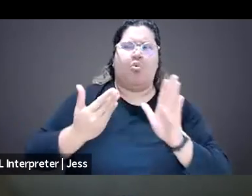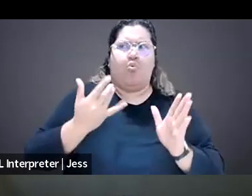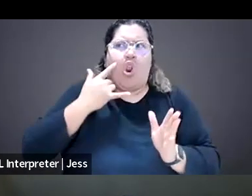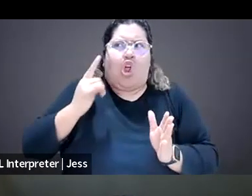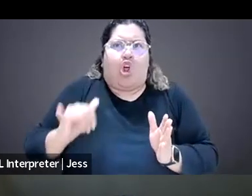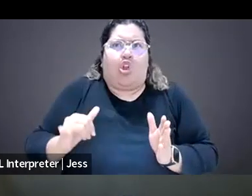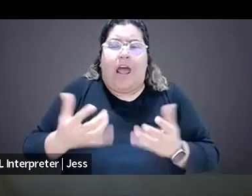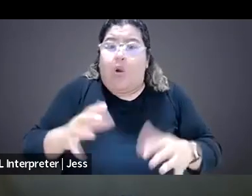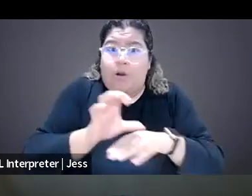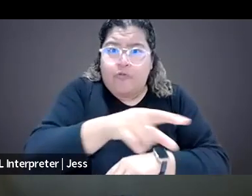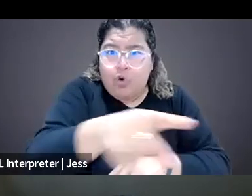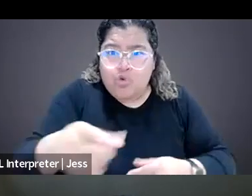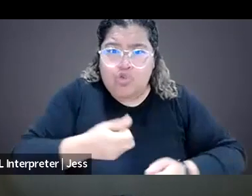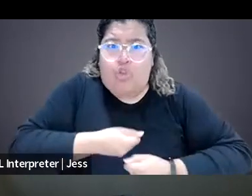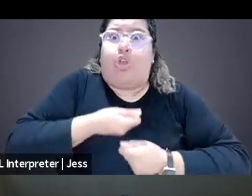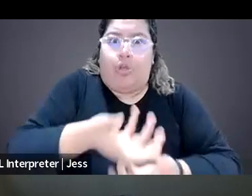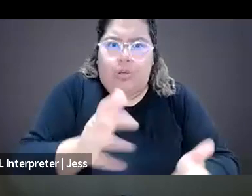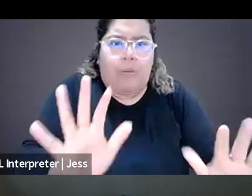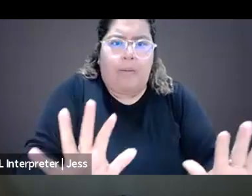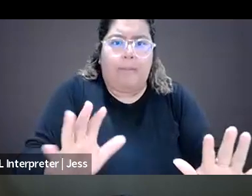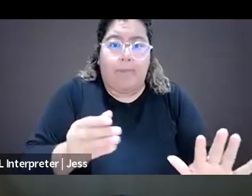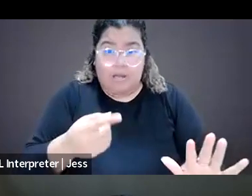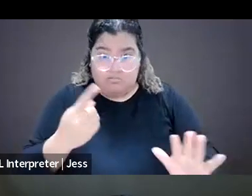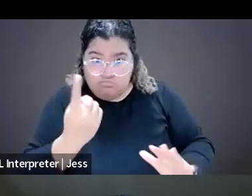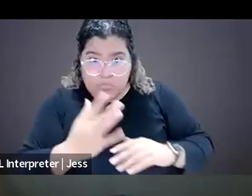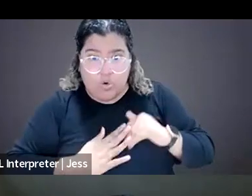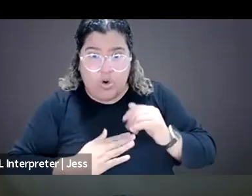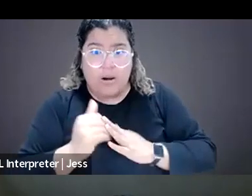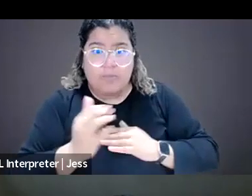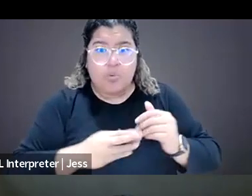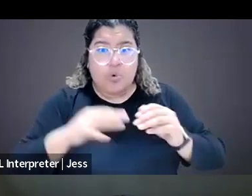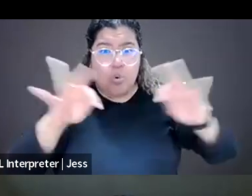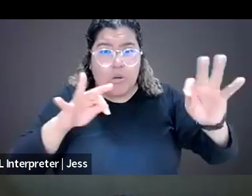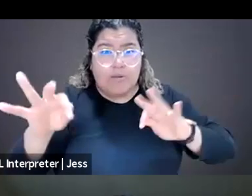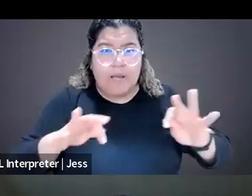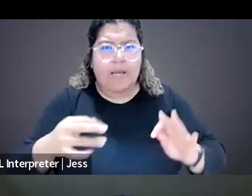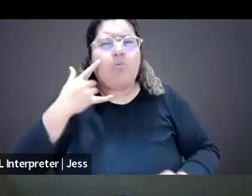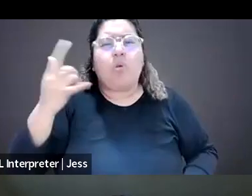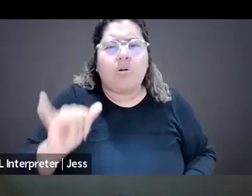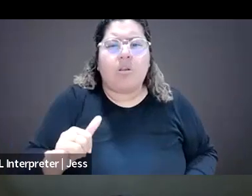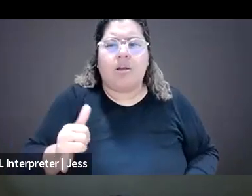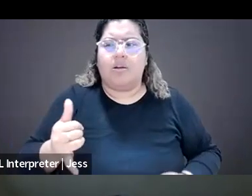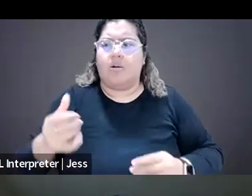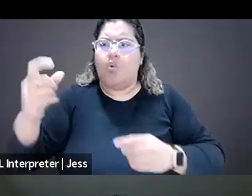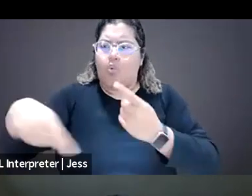a little bit to kind of what sums up some of the dynamics that do occur when folks are facing these down,